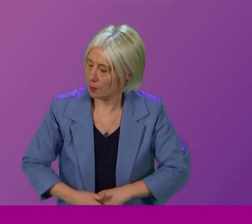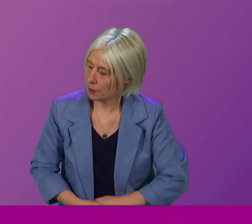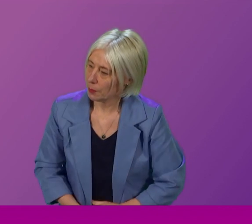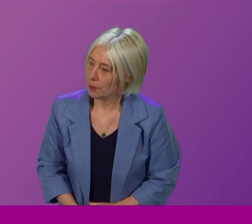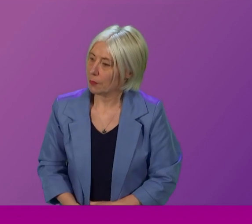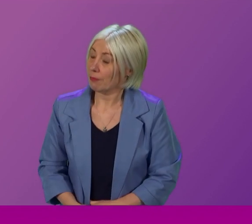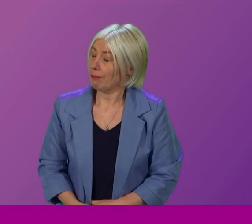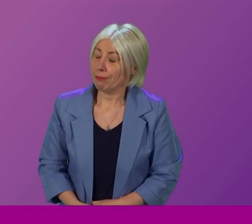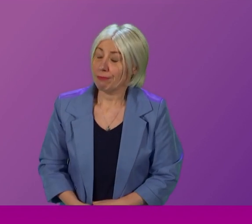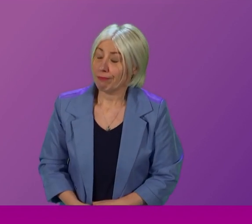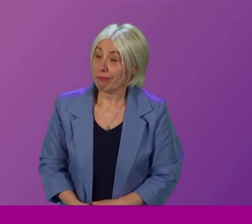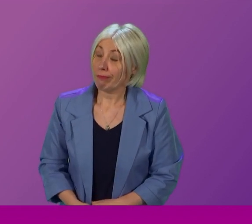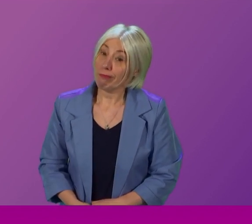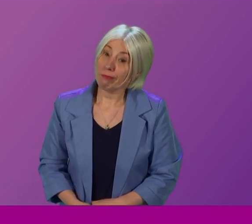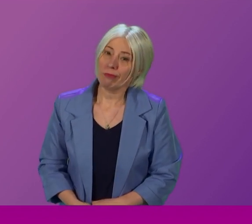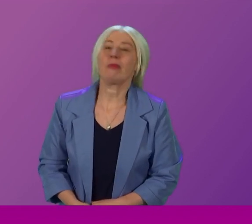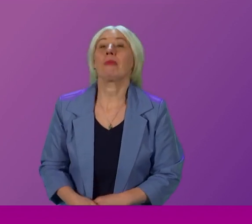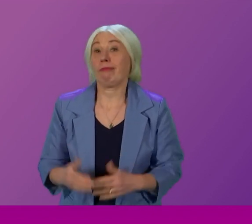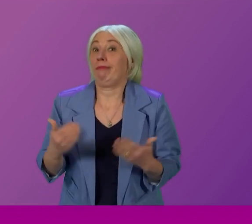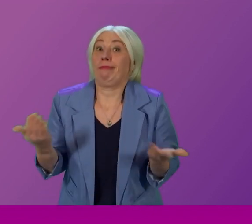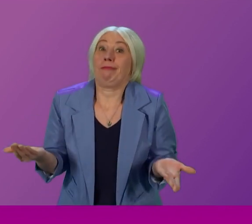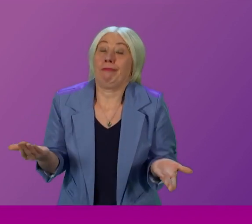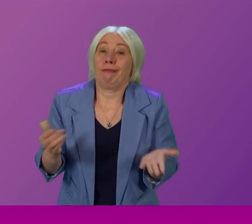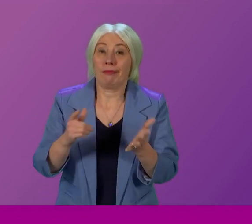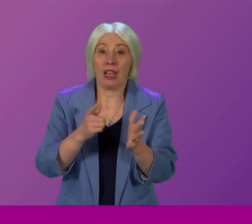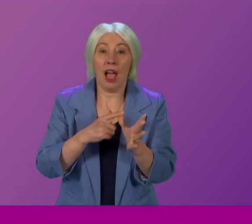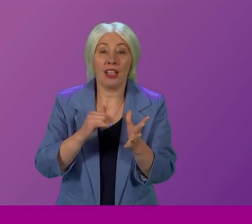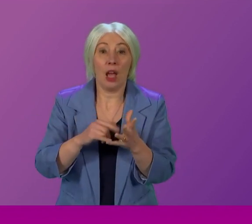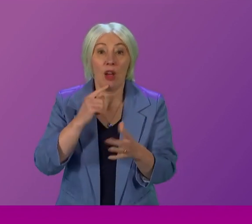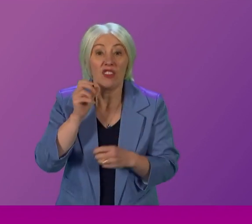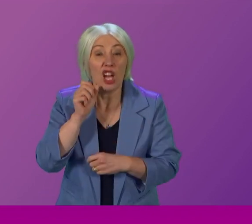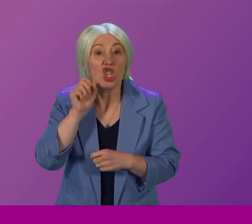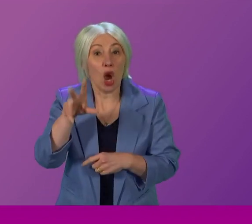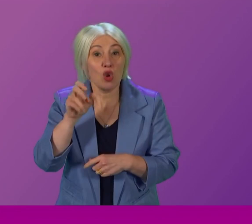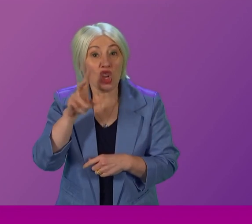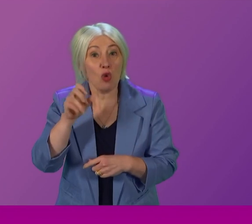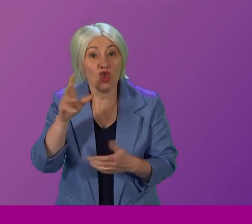No matter how much Anas Sarwar raises his voice and shouts,